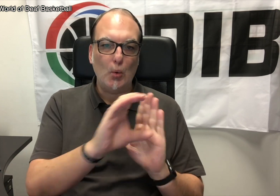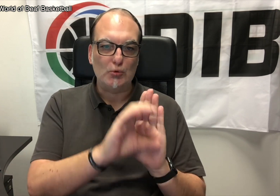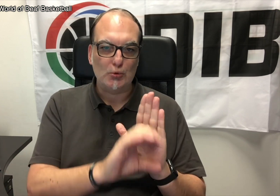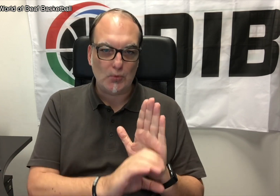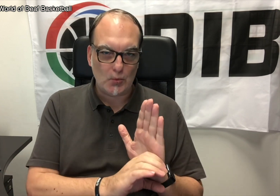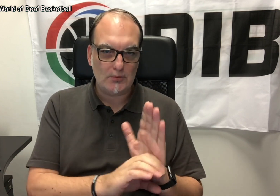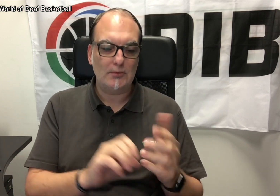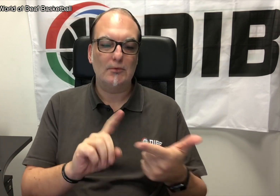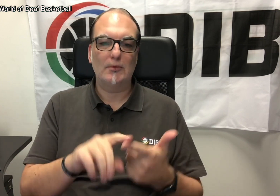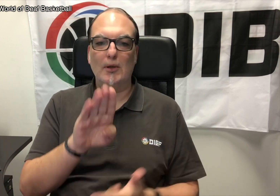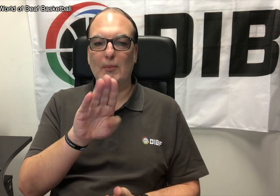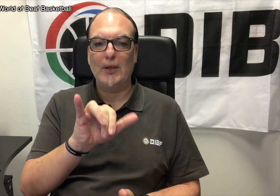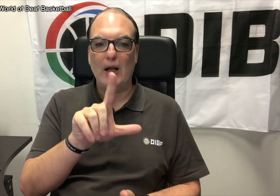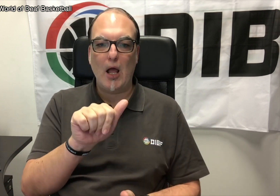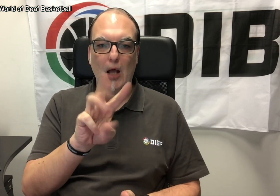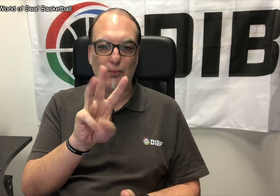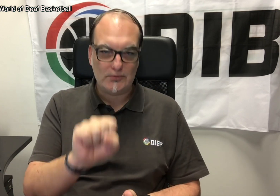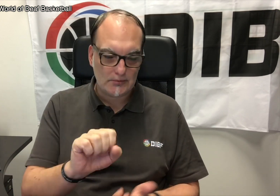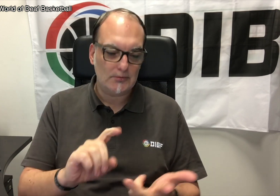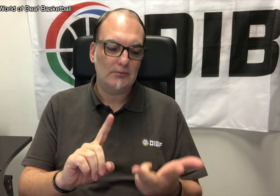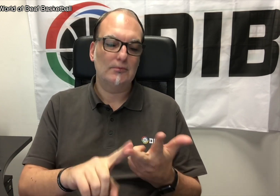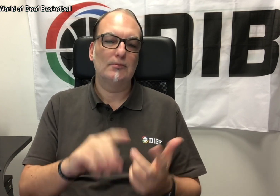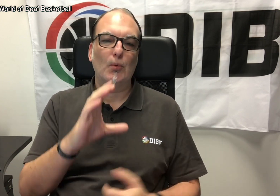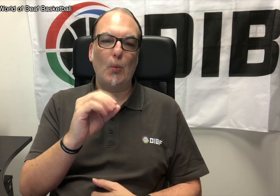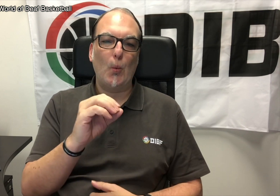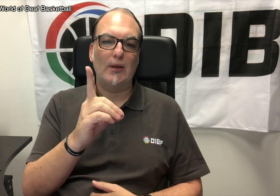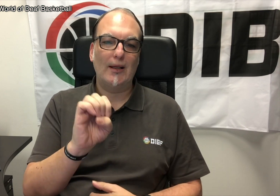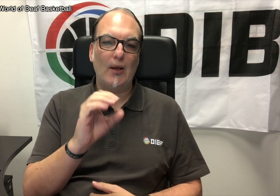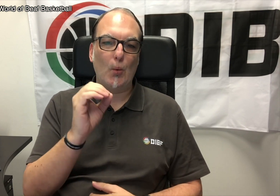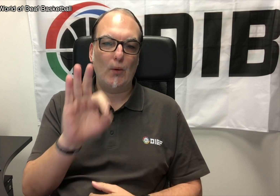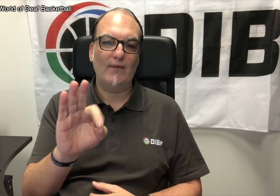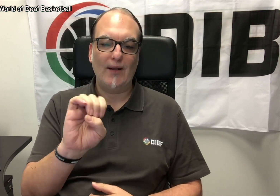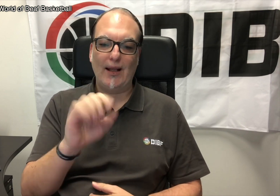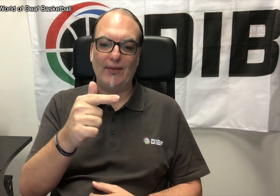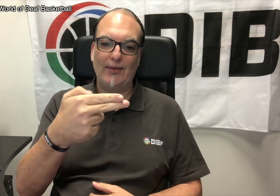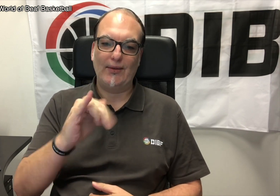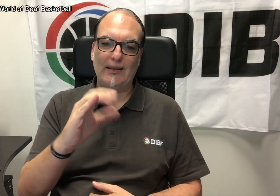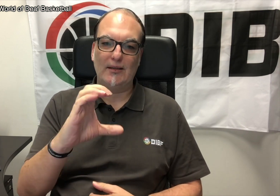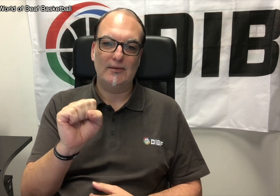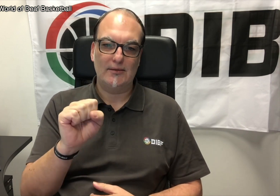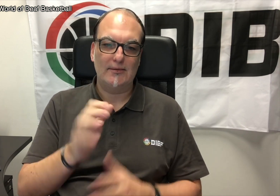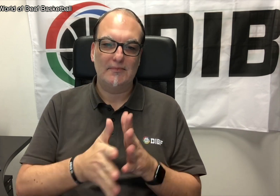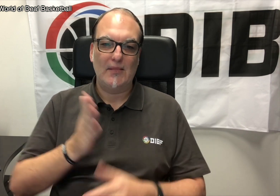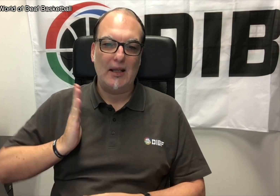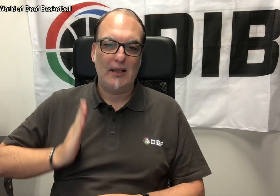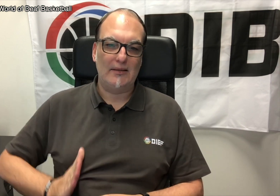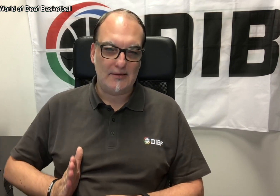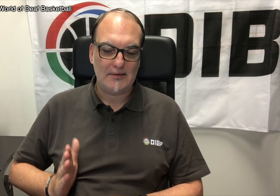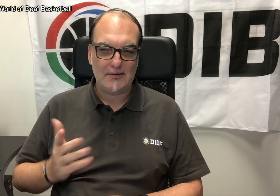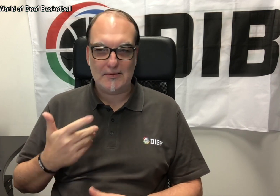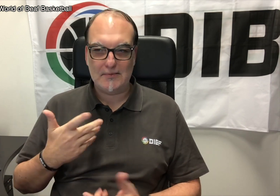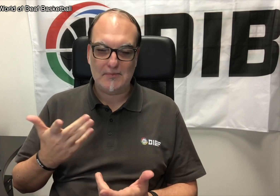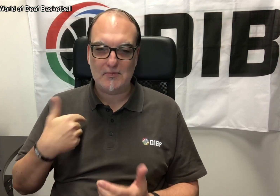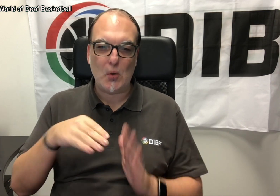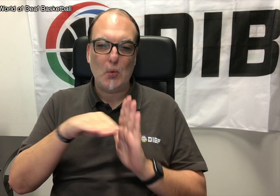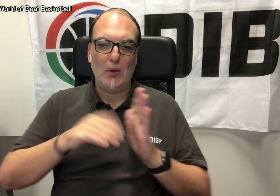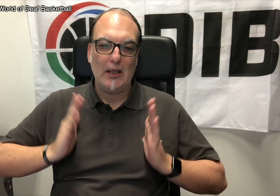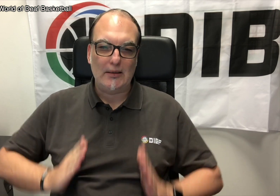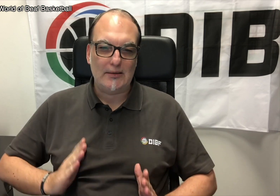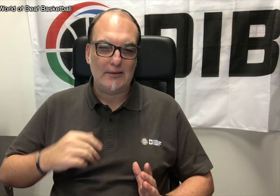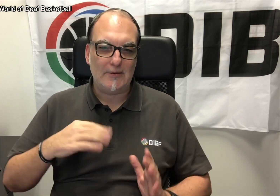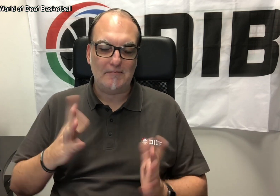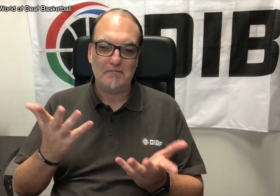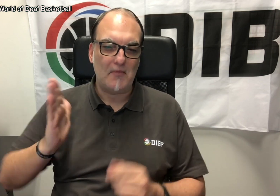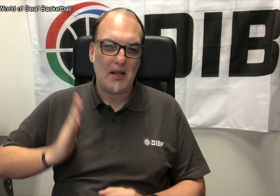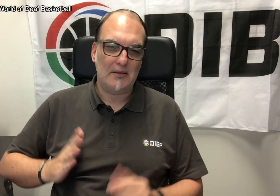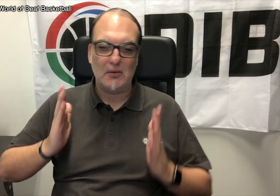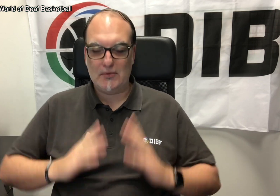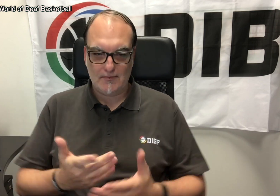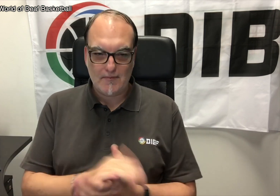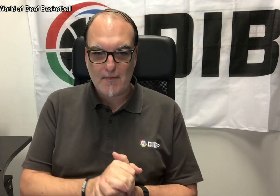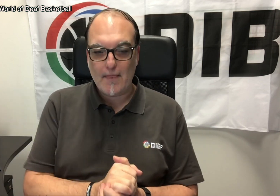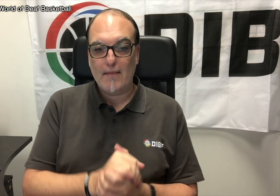Constitution, Bylaws and Code of Ethics.